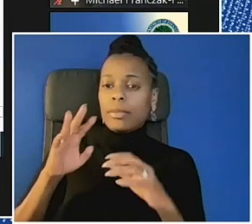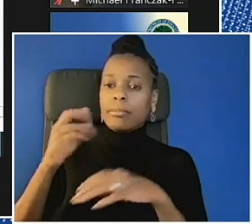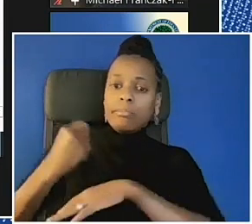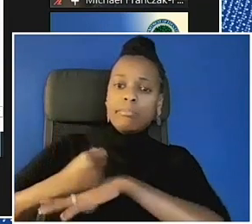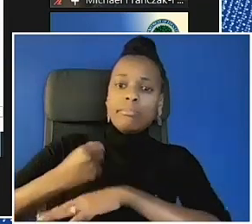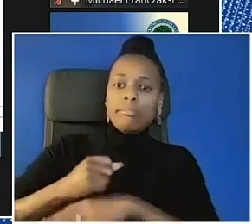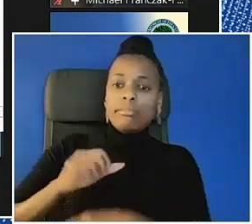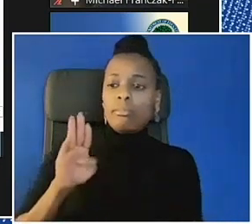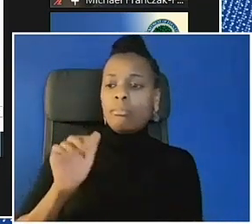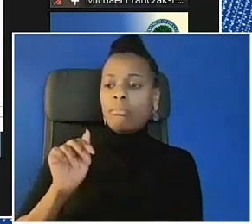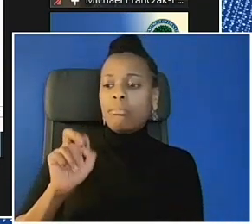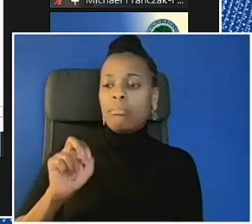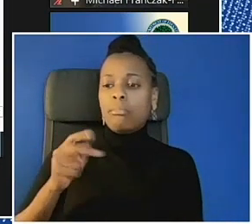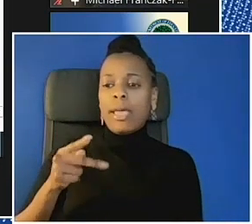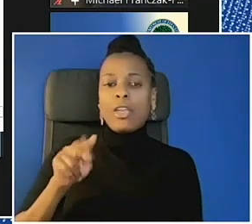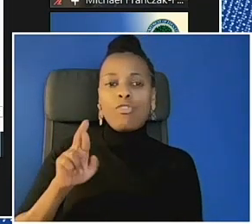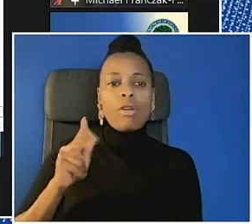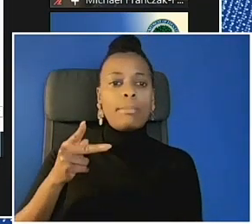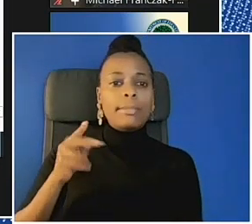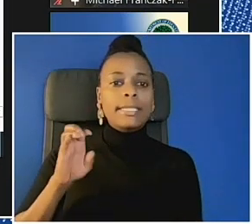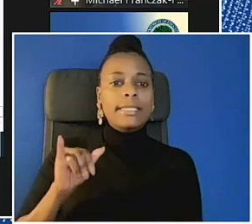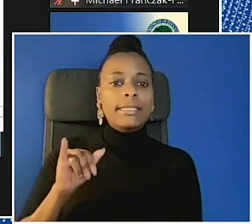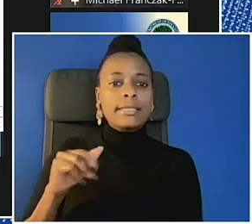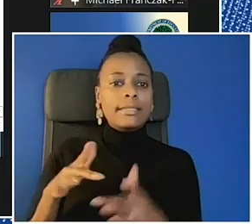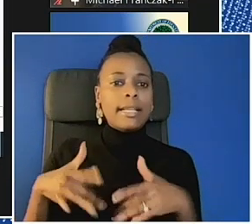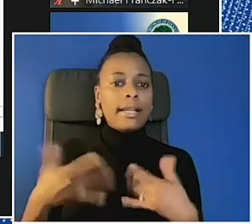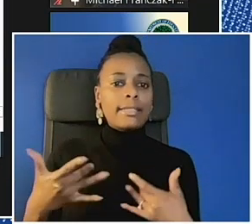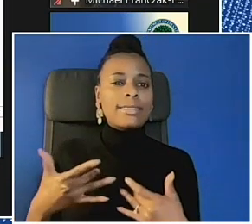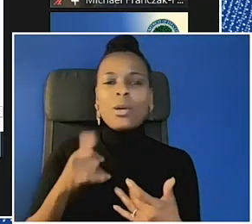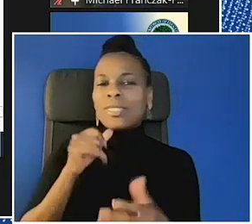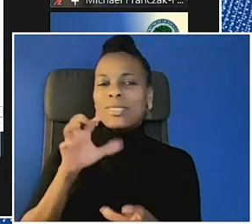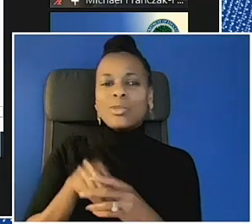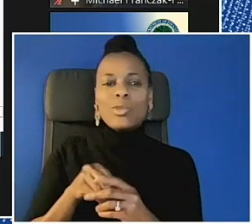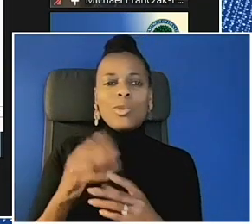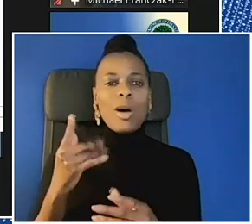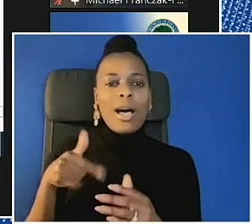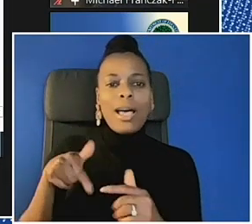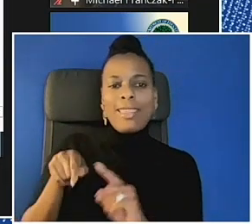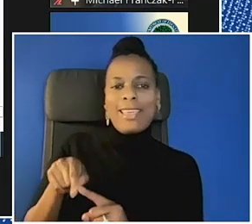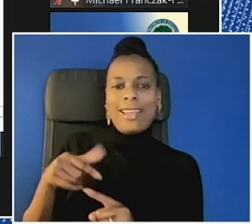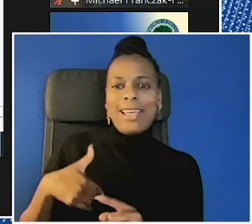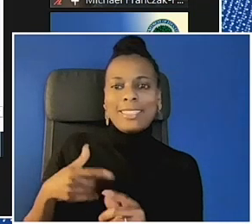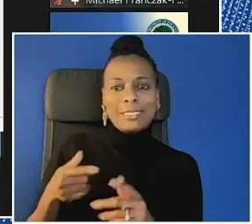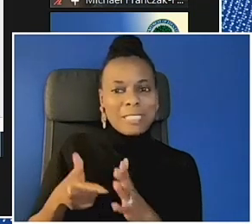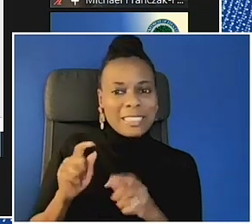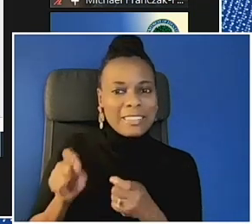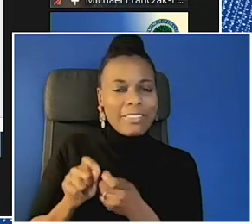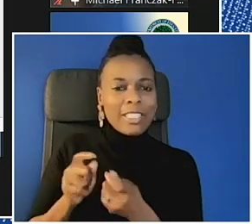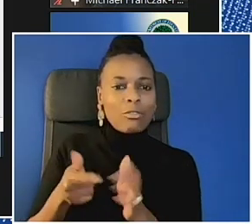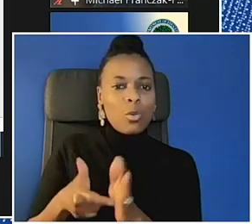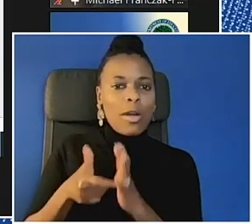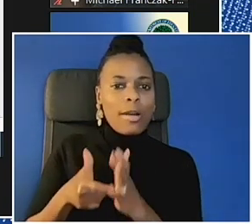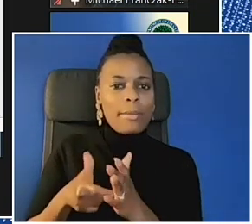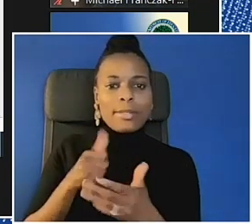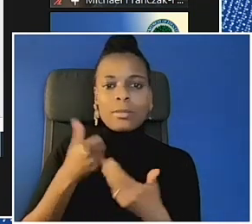because the bankruptcy process has certain rules and requirements, and we do not think it is appropriate to address those through this regulation.